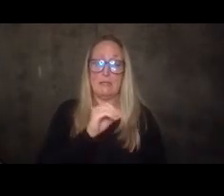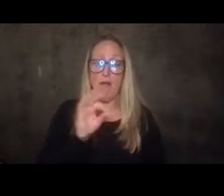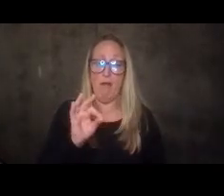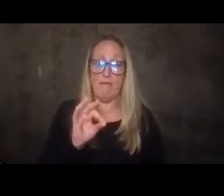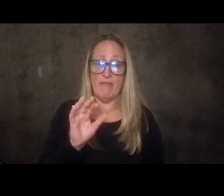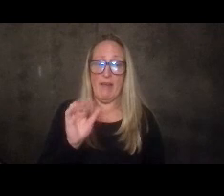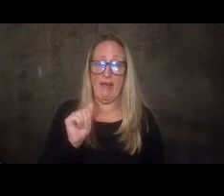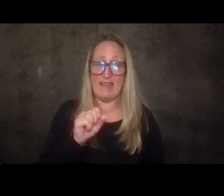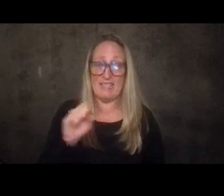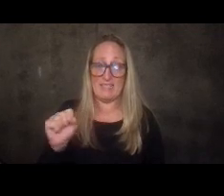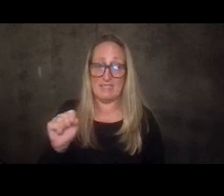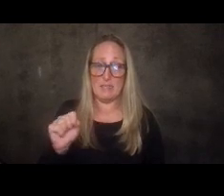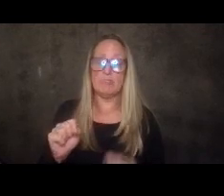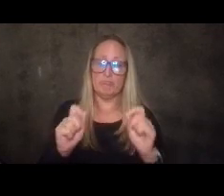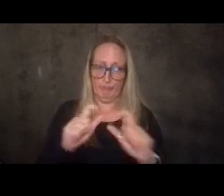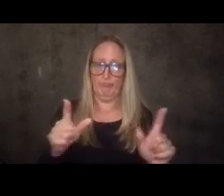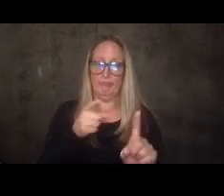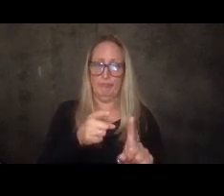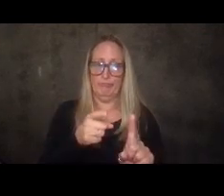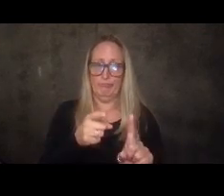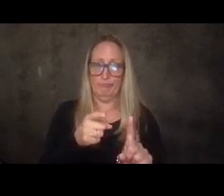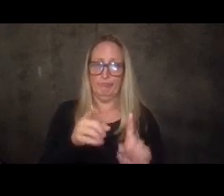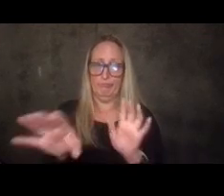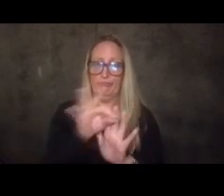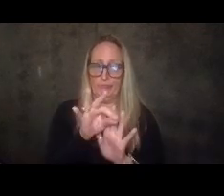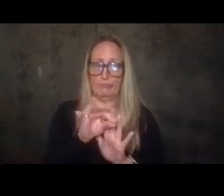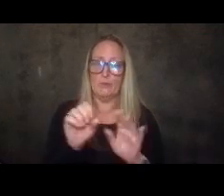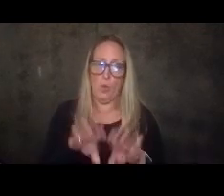access. And it will offer you the option to open the window directly.